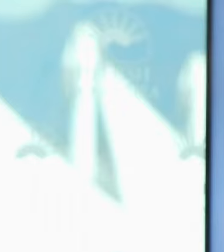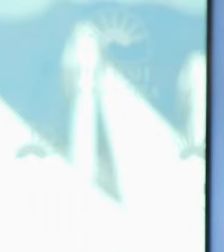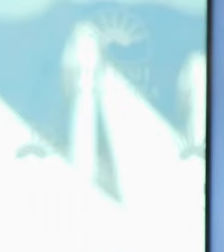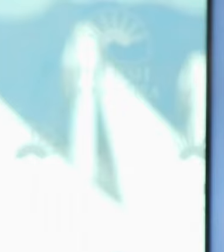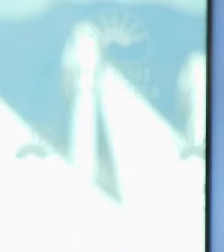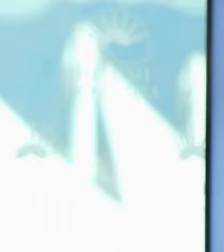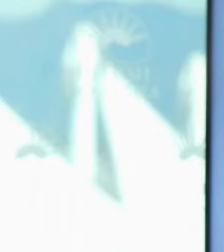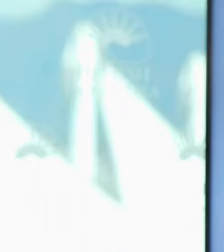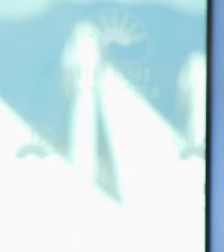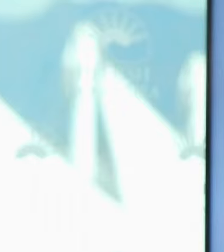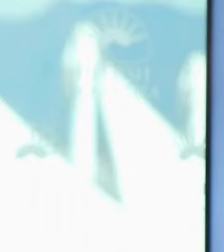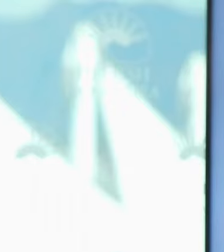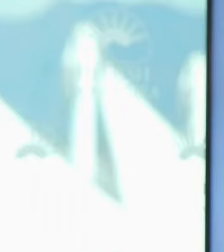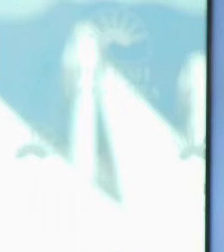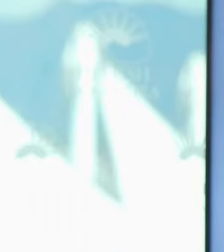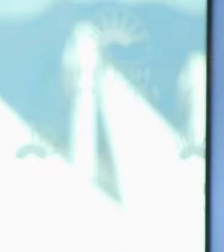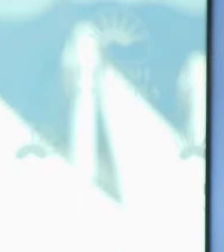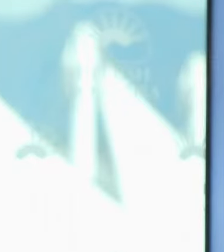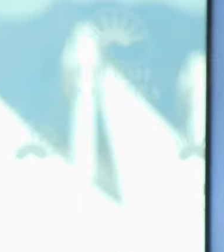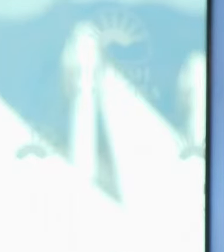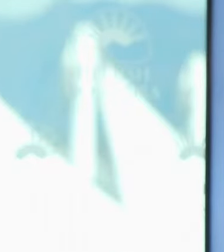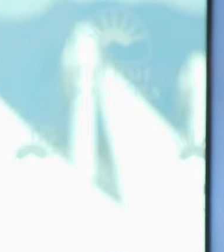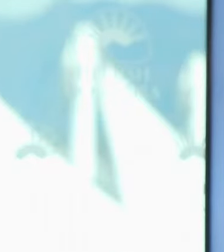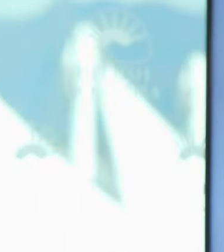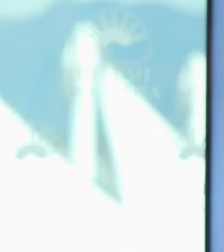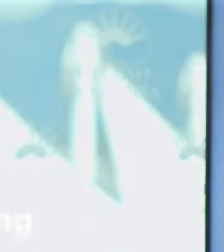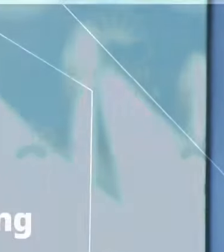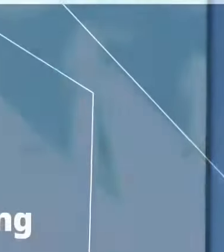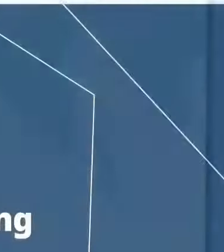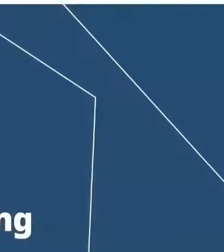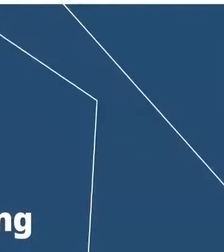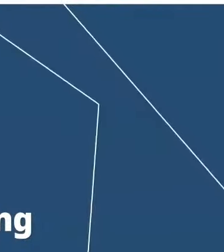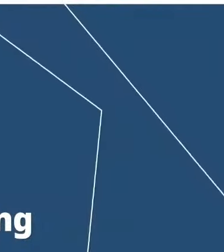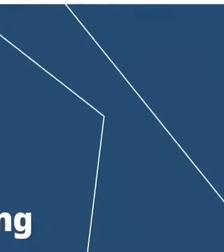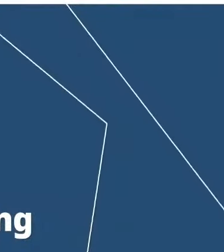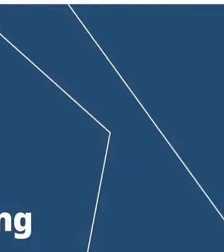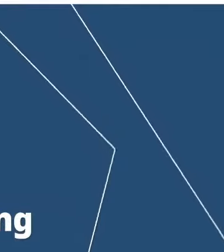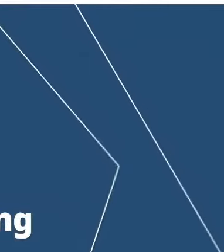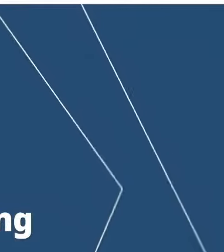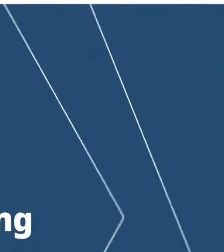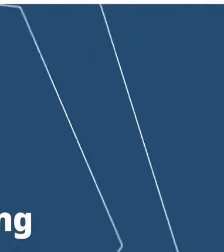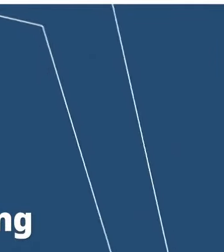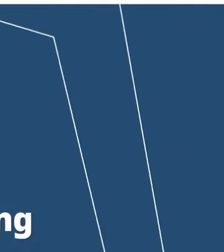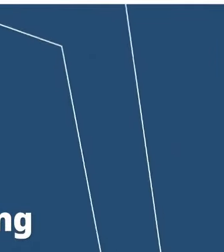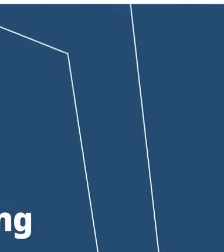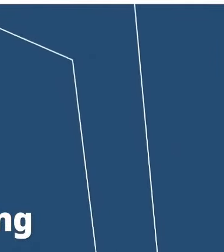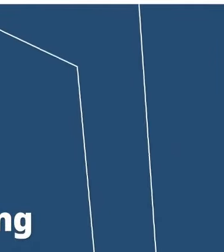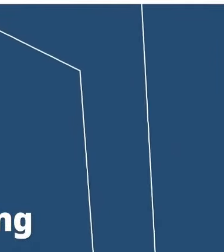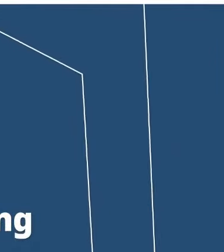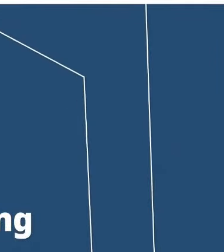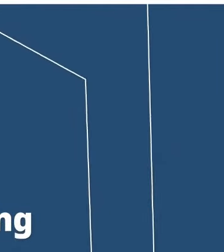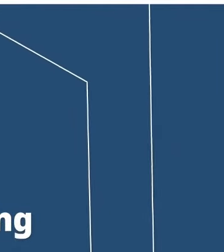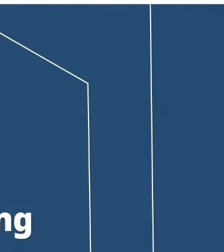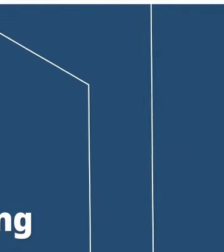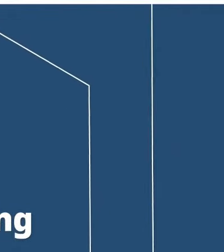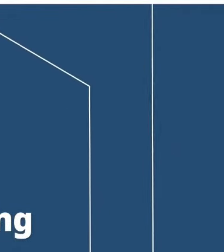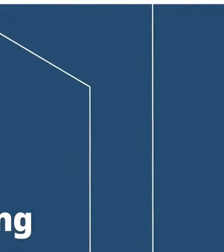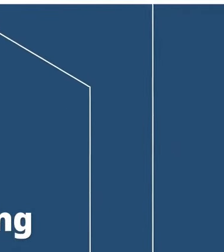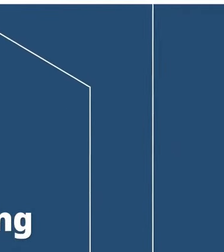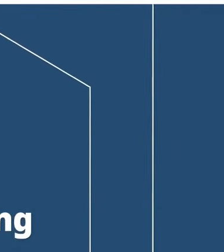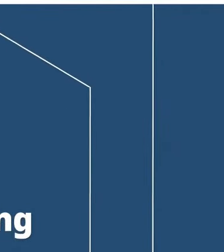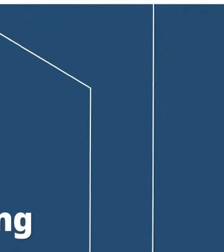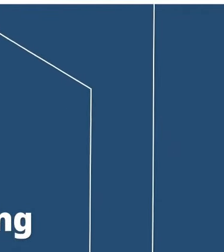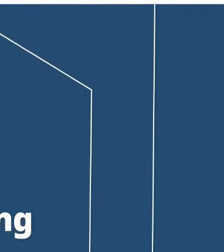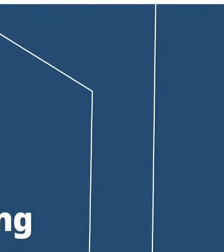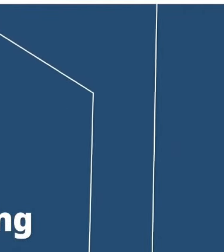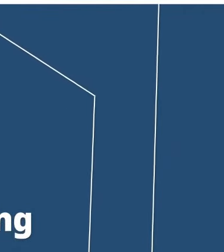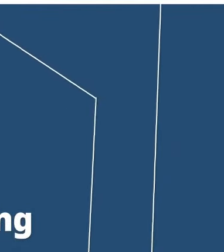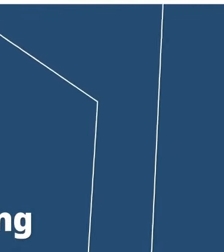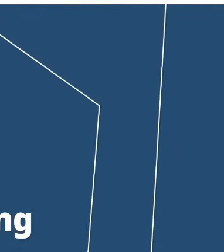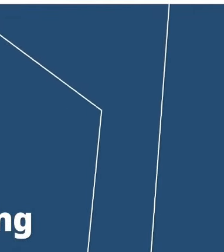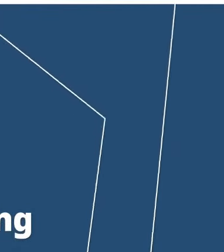you everyone for joining thanks